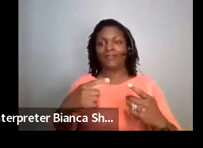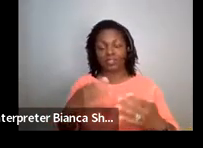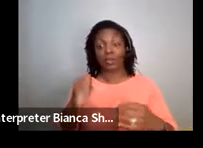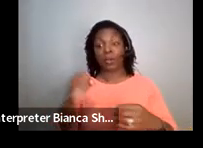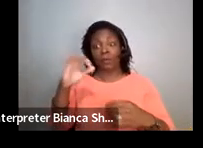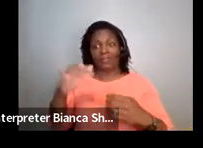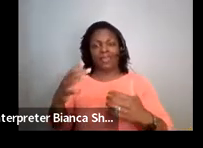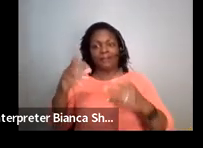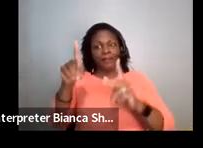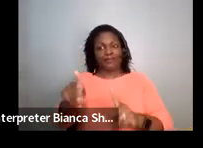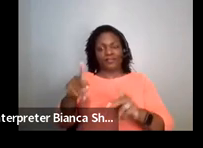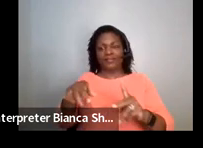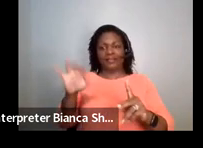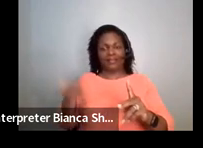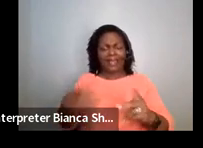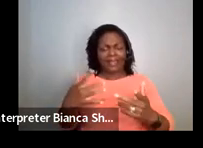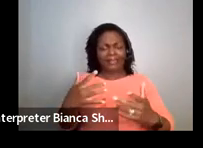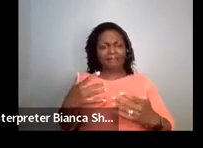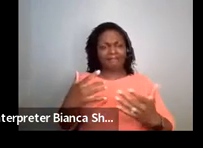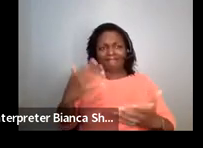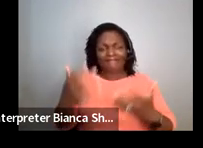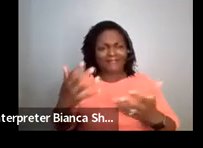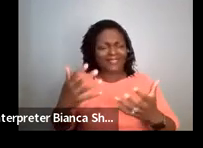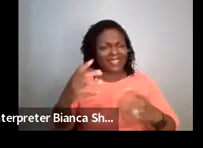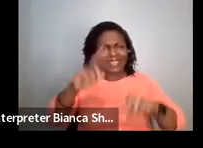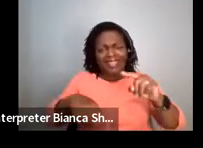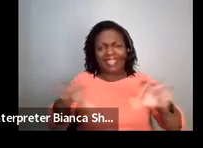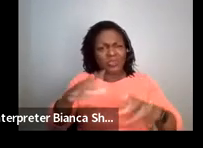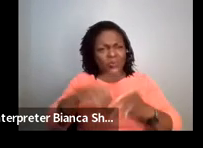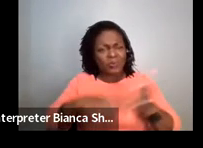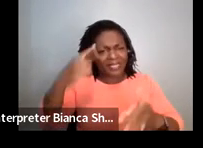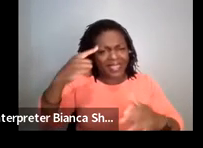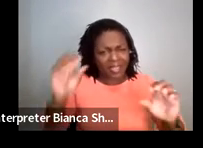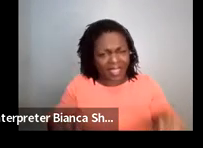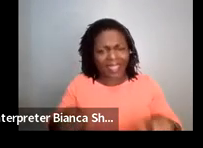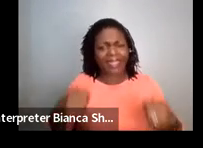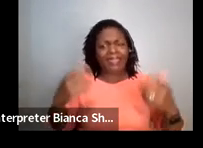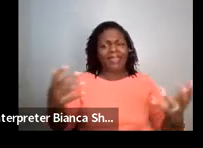They may even be able to do, which is even harder on us as caregivers.